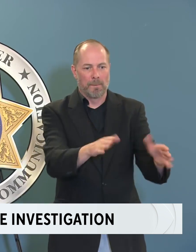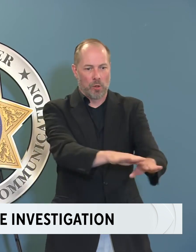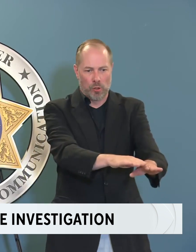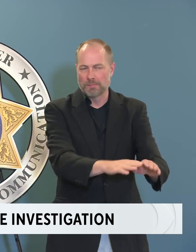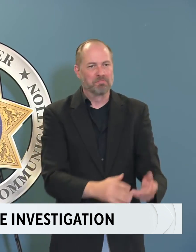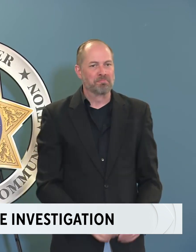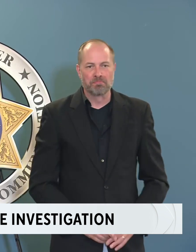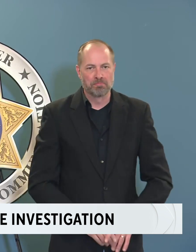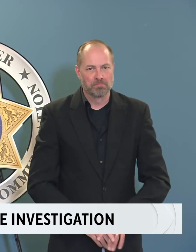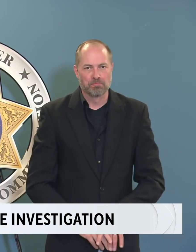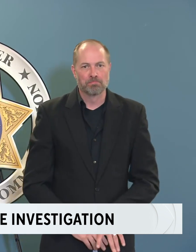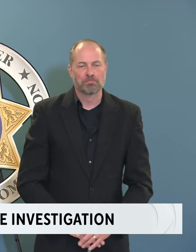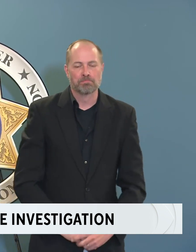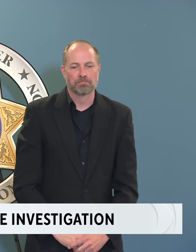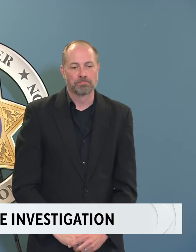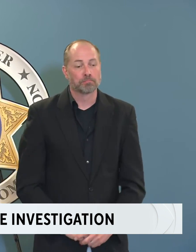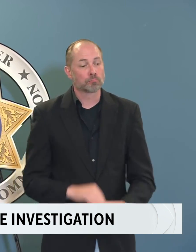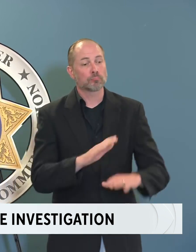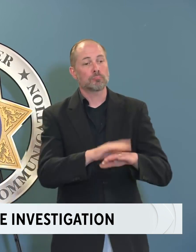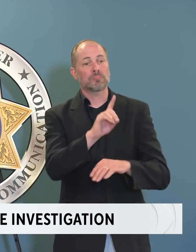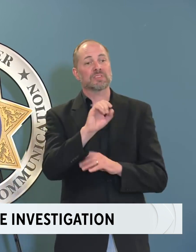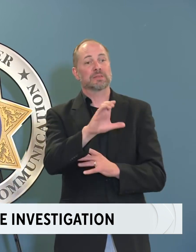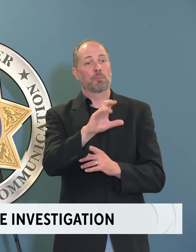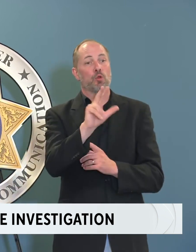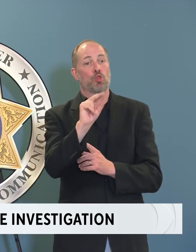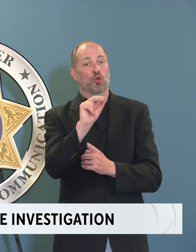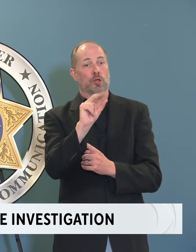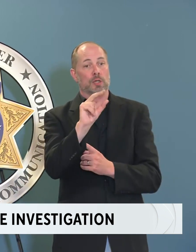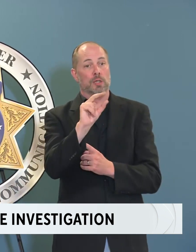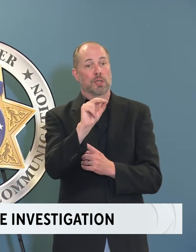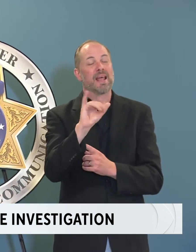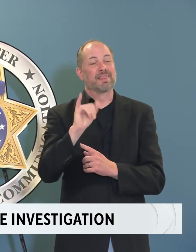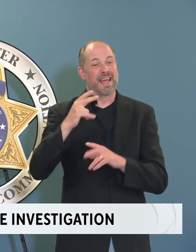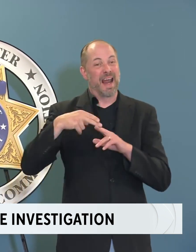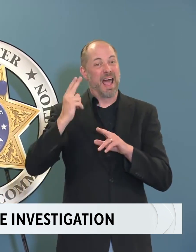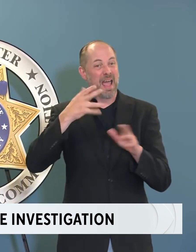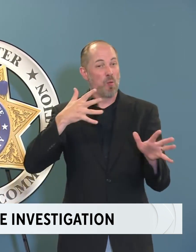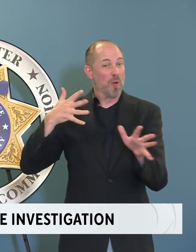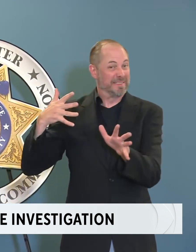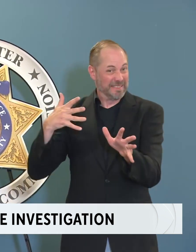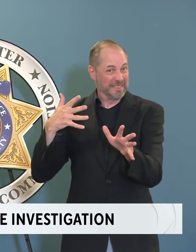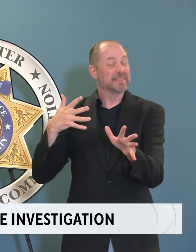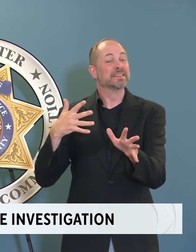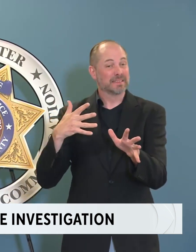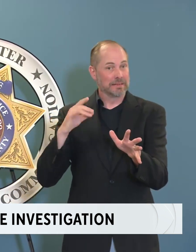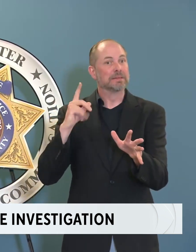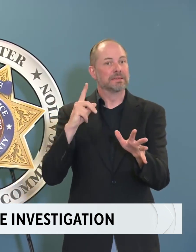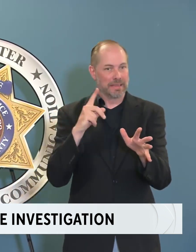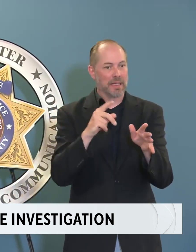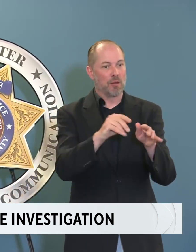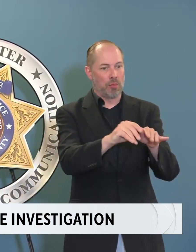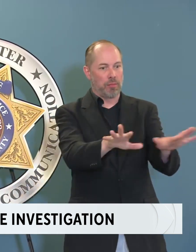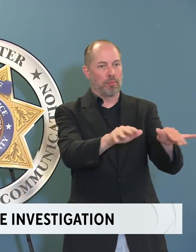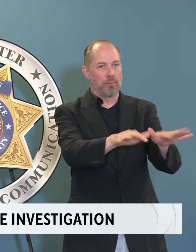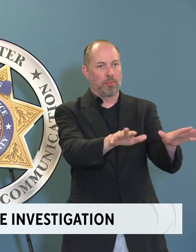INDICATION BETWEEN DECEMBER 24th AND DECEMBER 30th OF ANY ADDITIONAL FIRE AFTER THE COALS